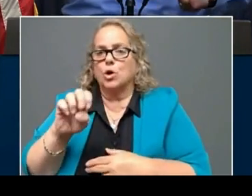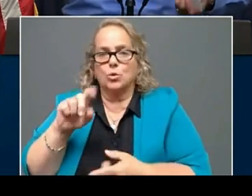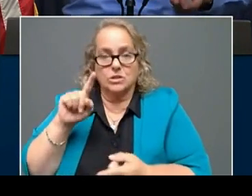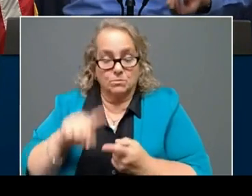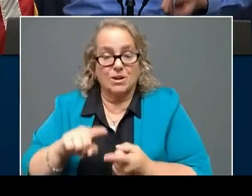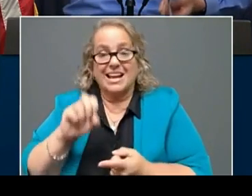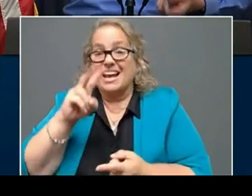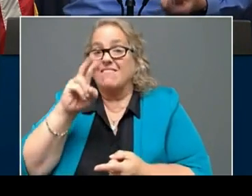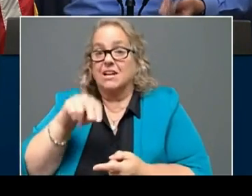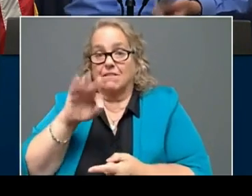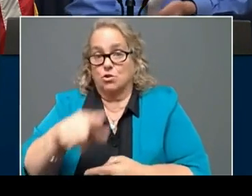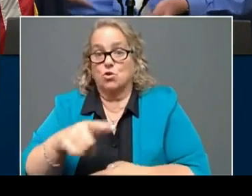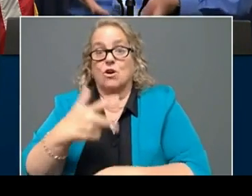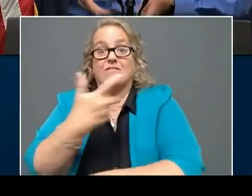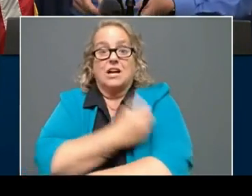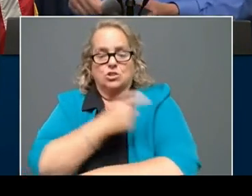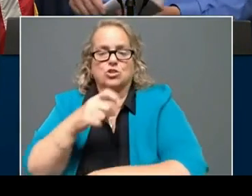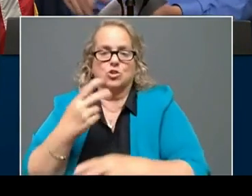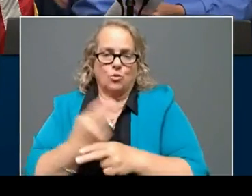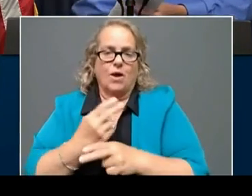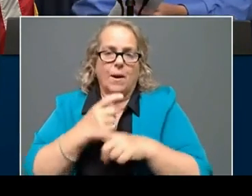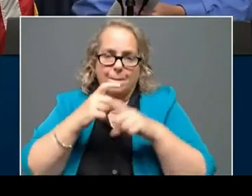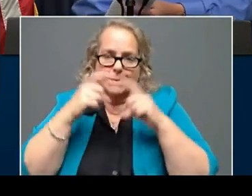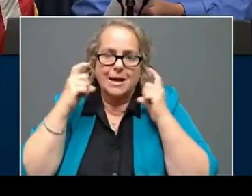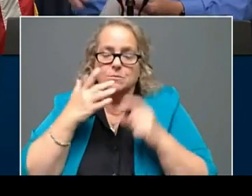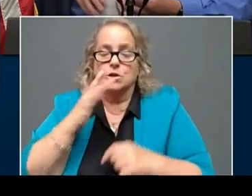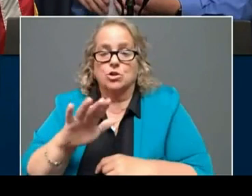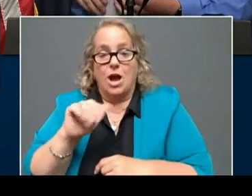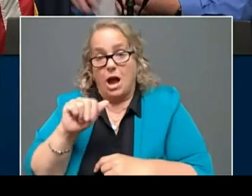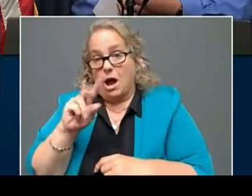response has been shown probably not to be as robust with the two dose vaccines